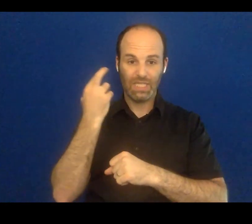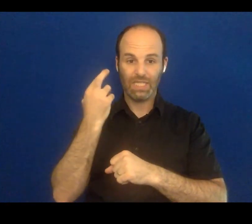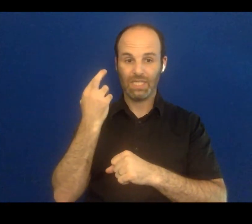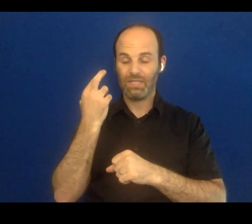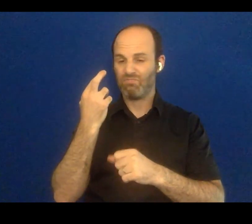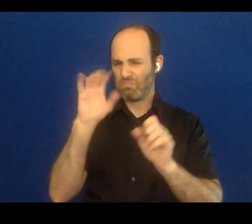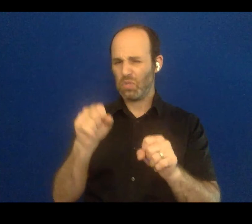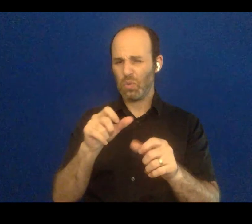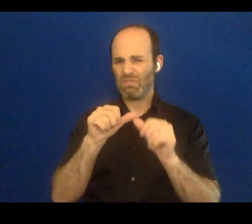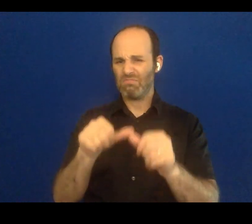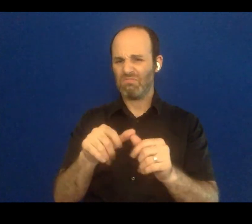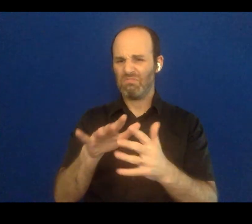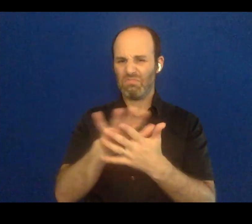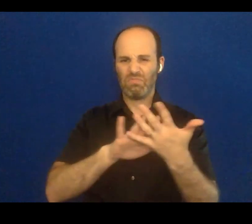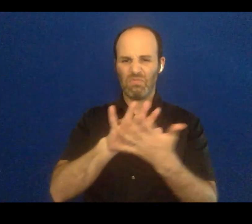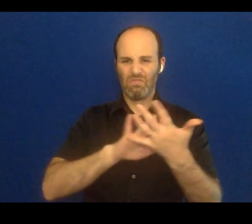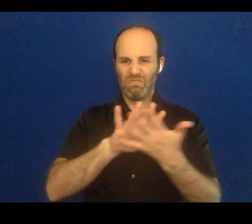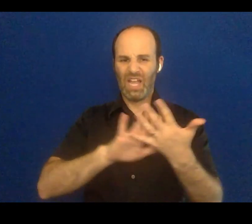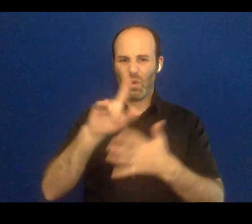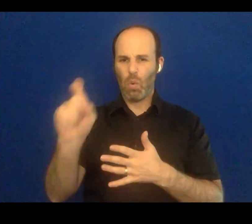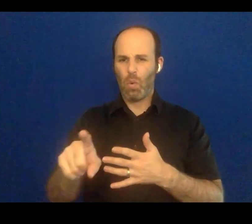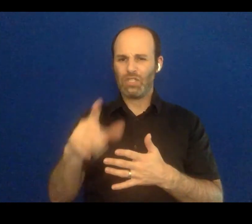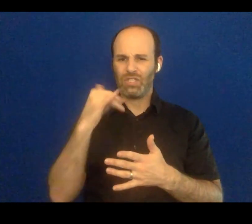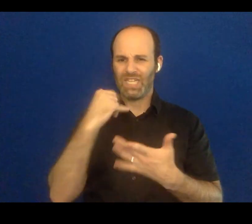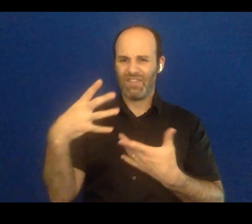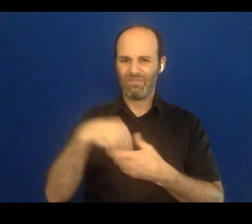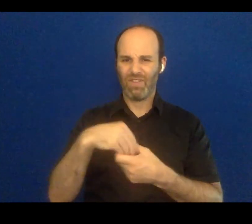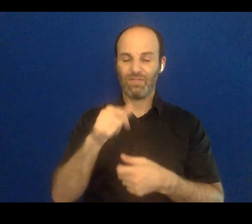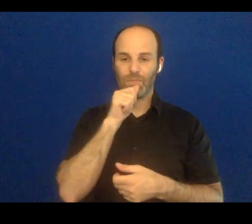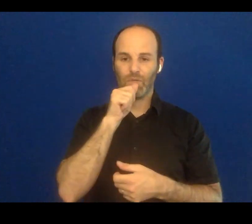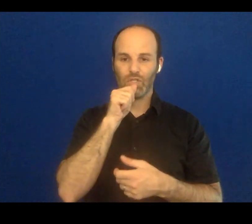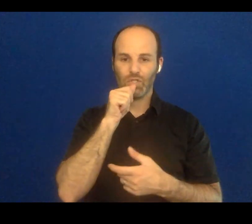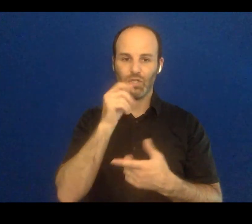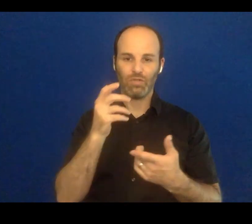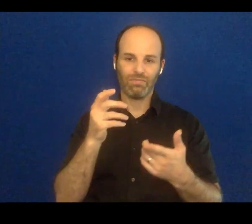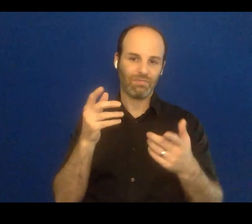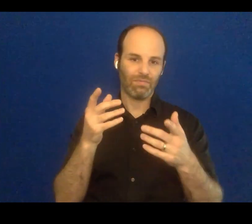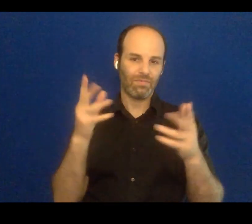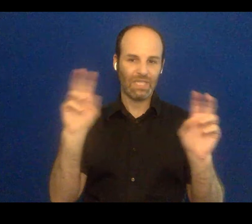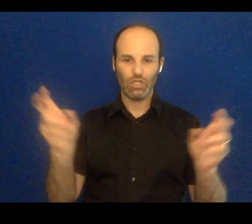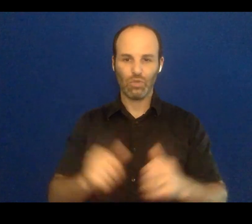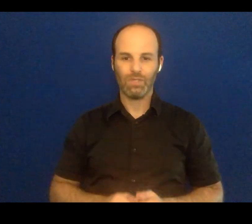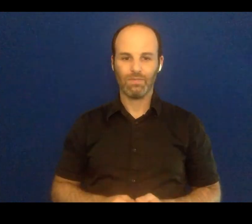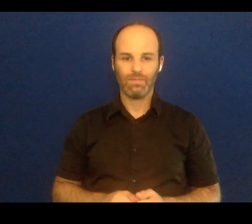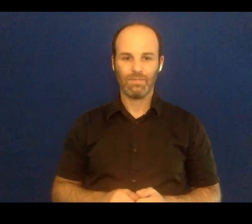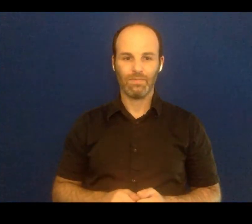KEEPING THE QUESTIONS VAGUE IF IT IS A PERSONAL MATTER. OKAY.